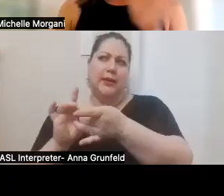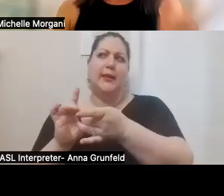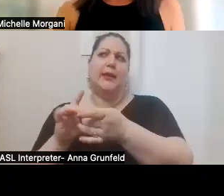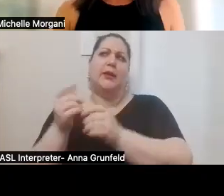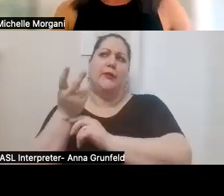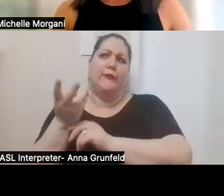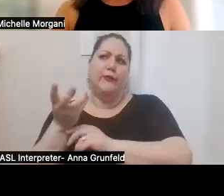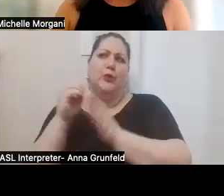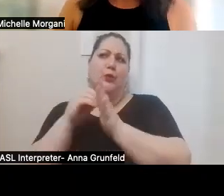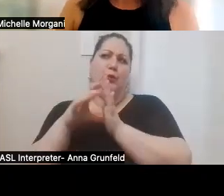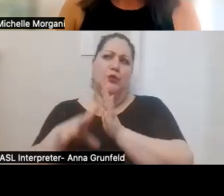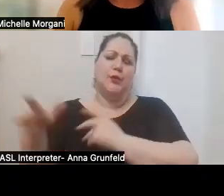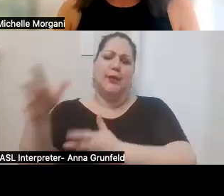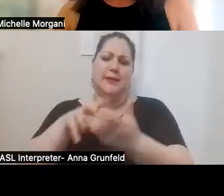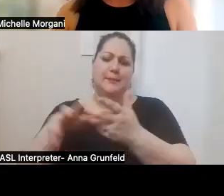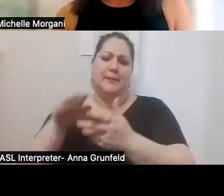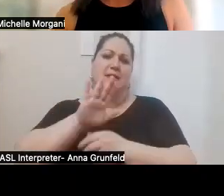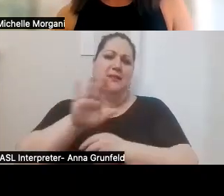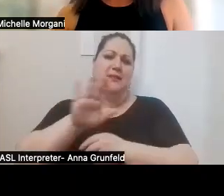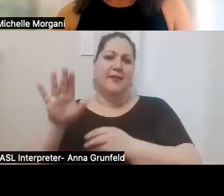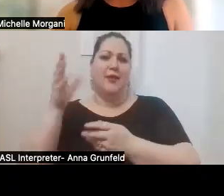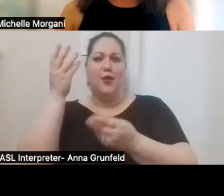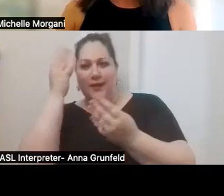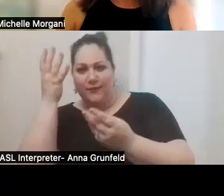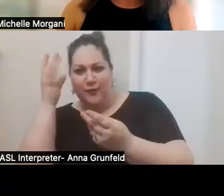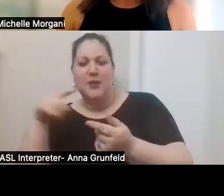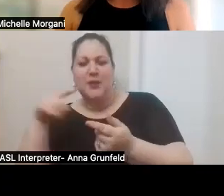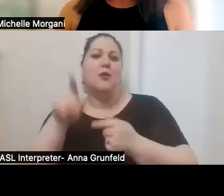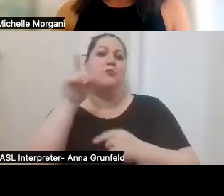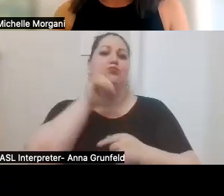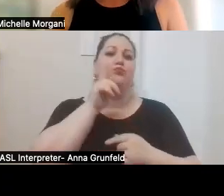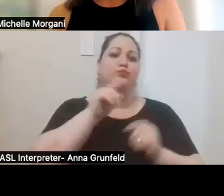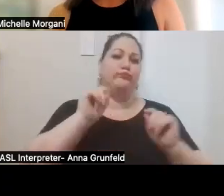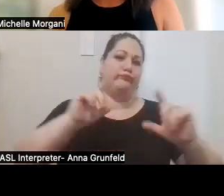to acknowledge that these are fictional student cases that we are going to be addressing today.